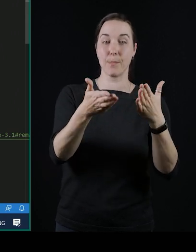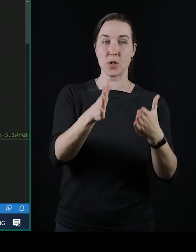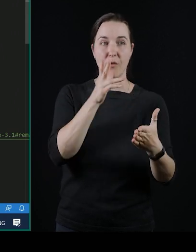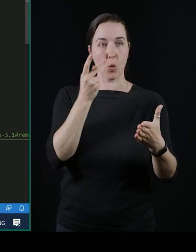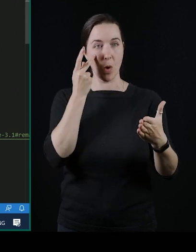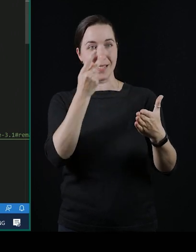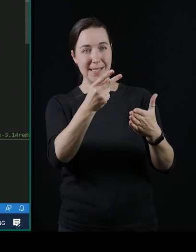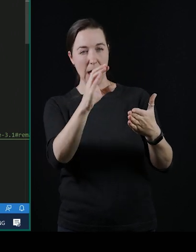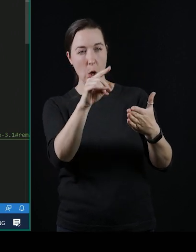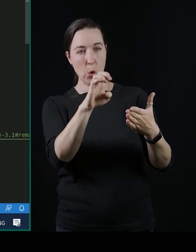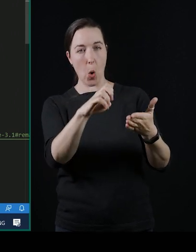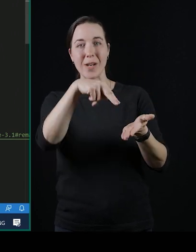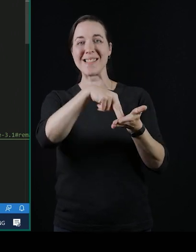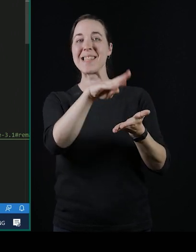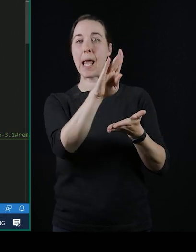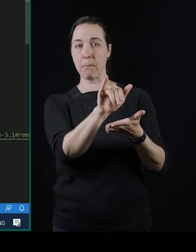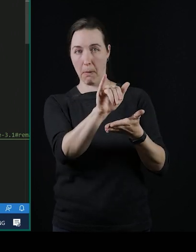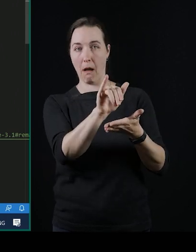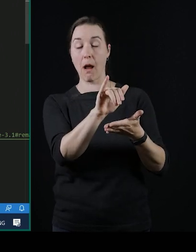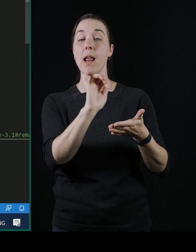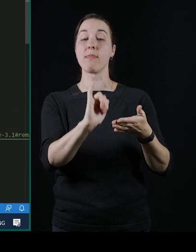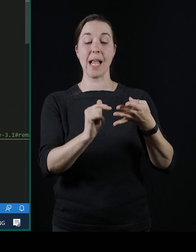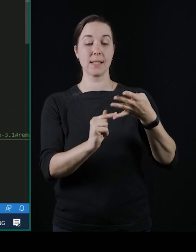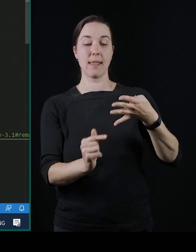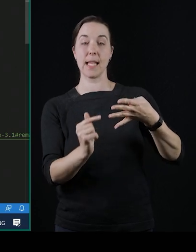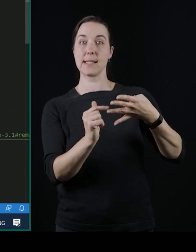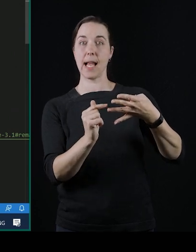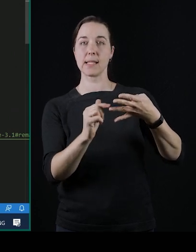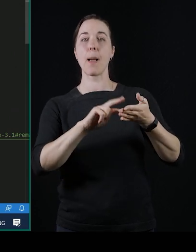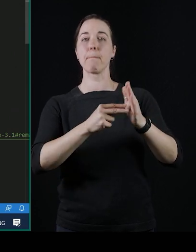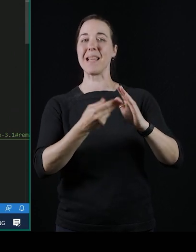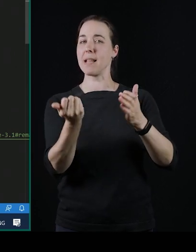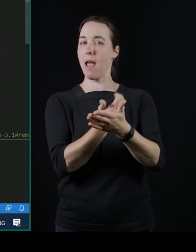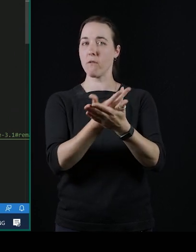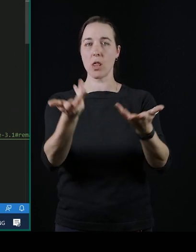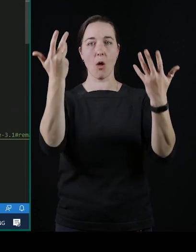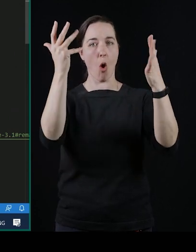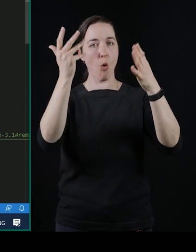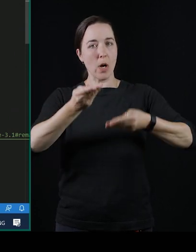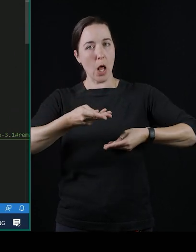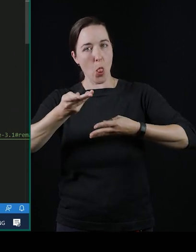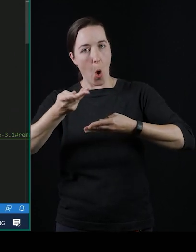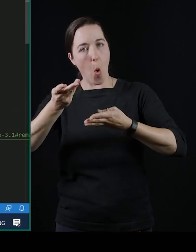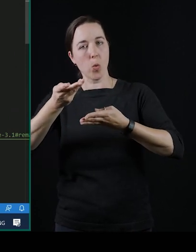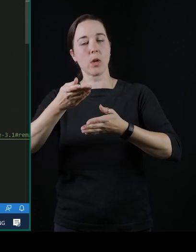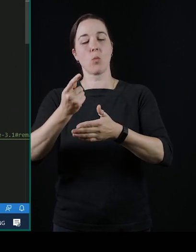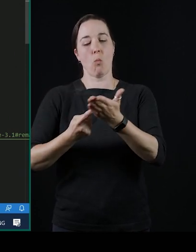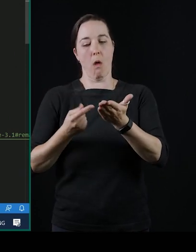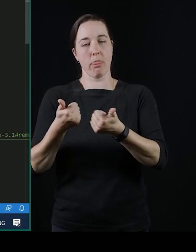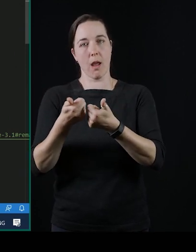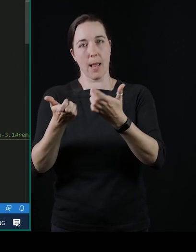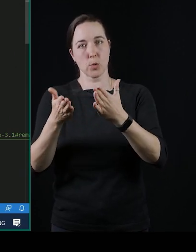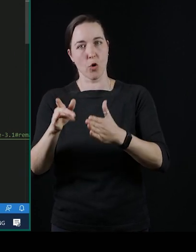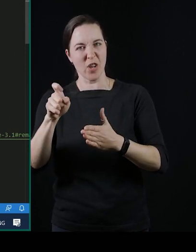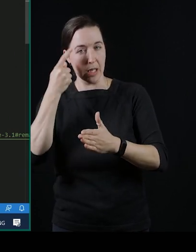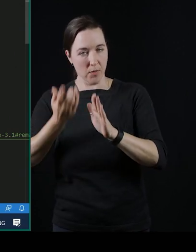at a state that is called standing by. This is a state that it means that we have loaded everything. Our game server needs to operate